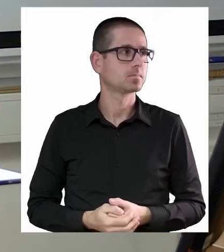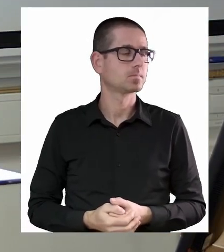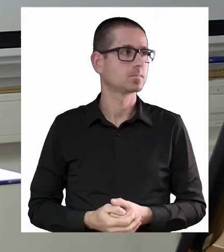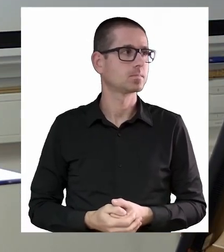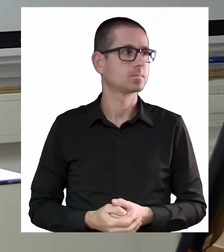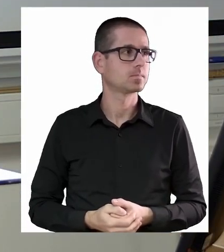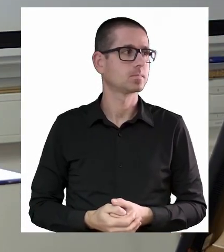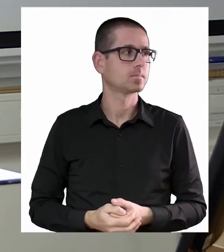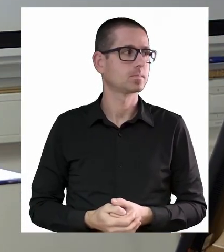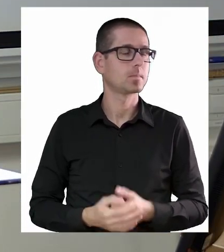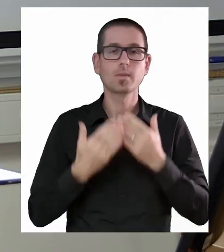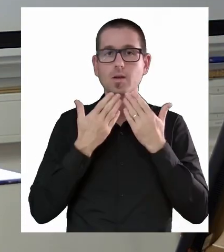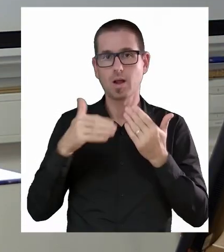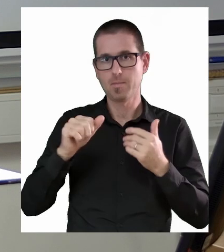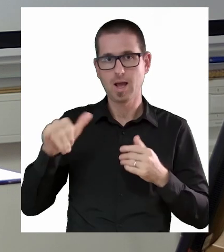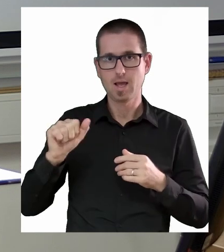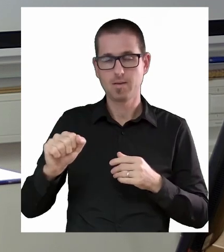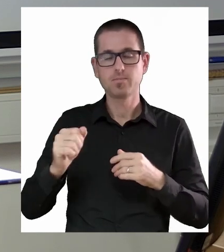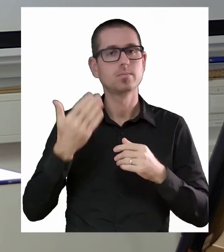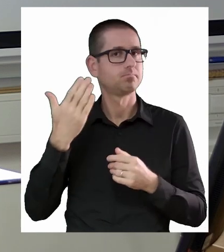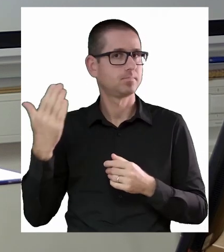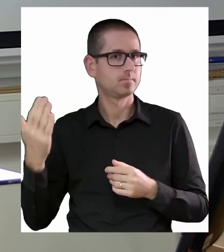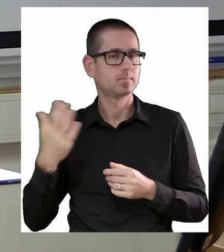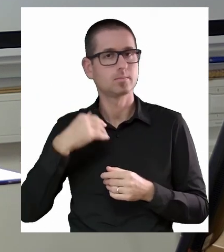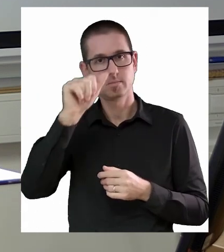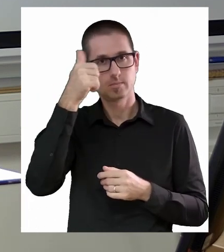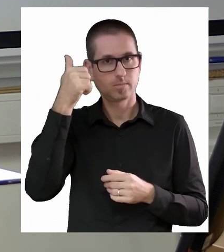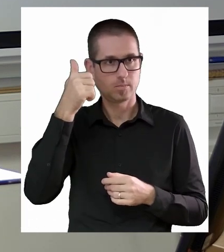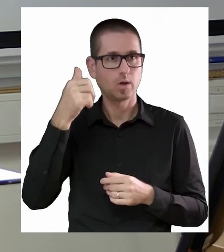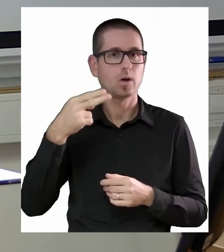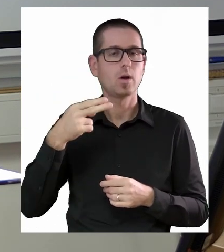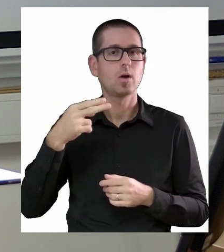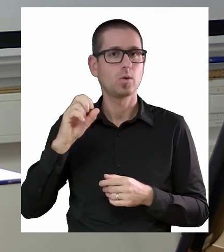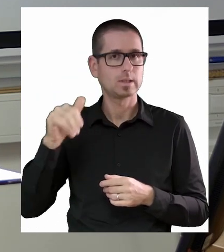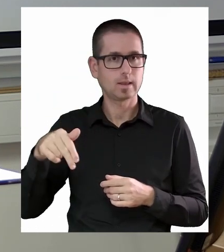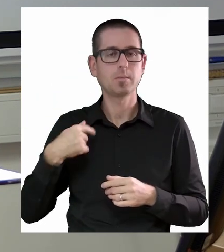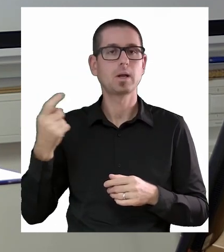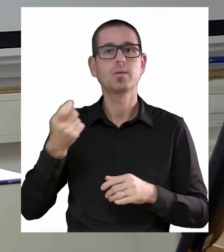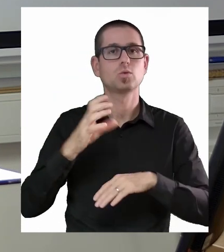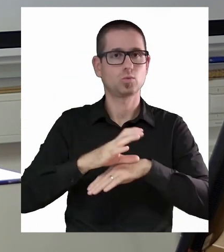Thank you. Maya. Hello, my name is Seng Yeksu. I am coming from Turkey. As she said,